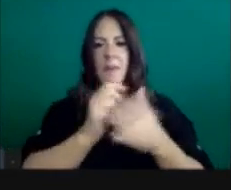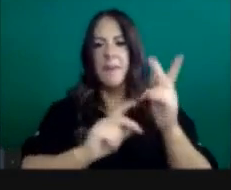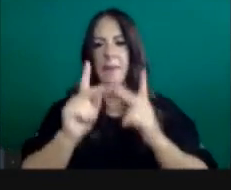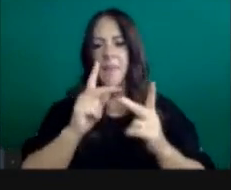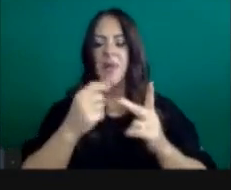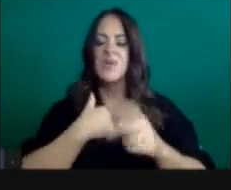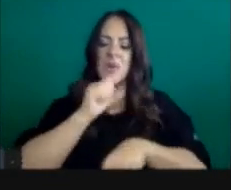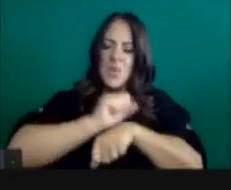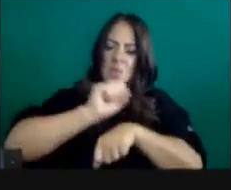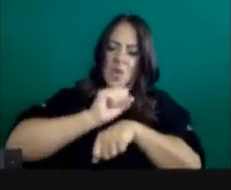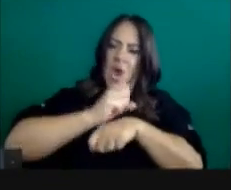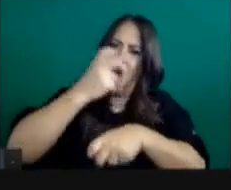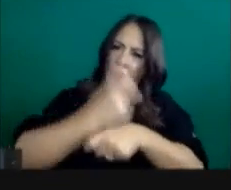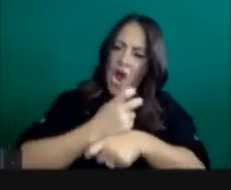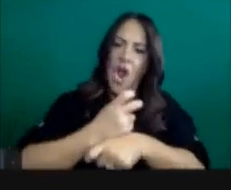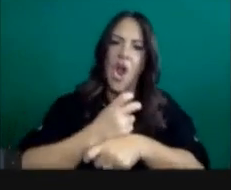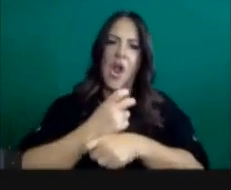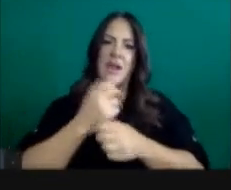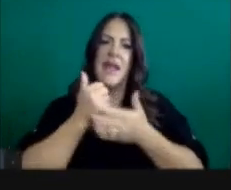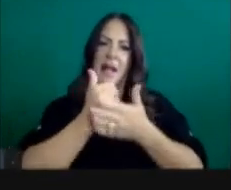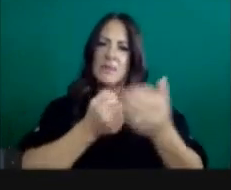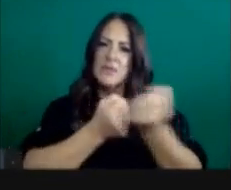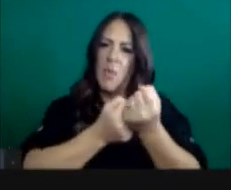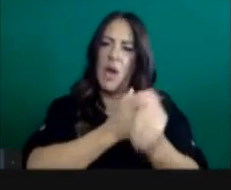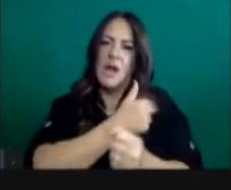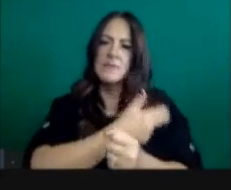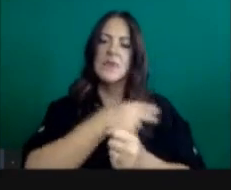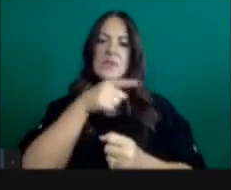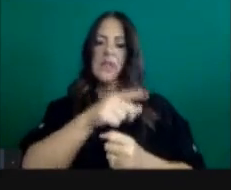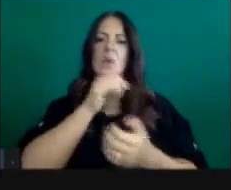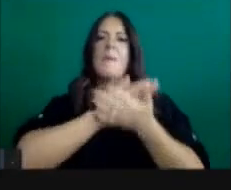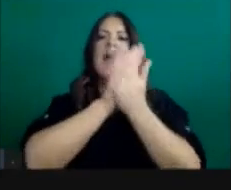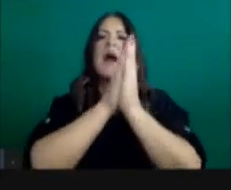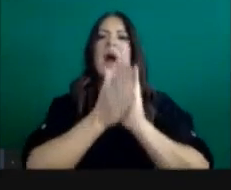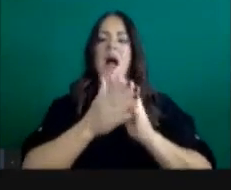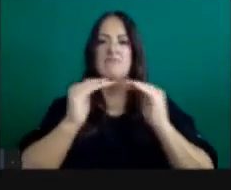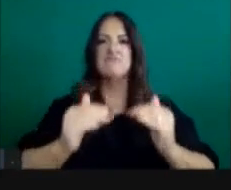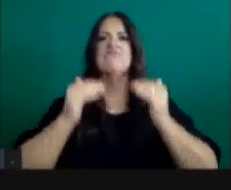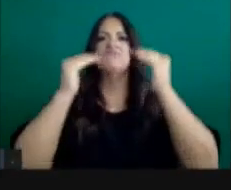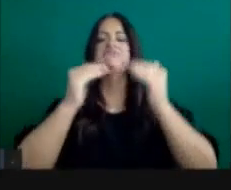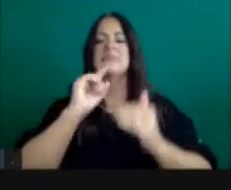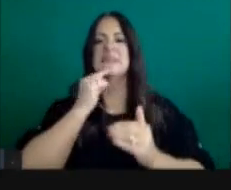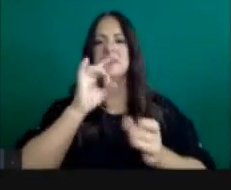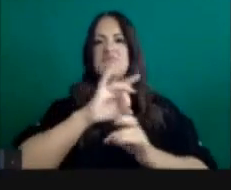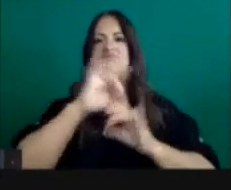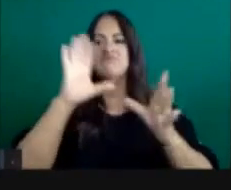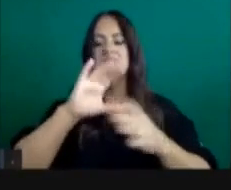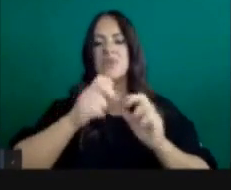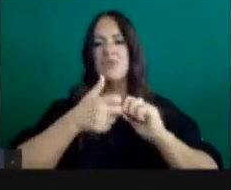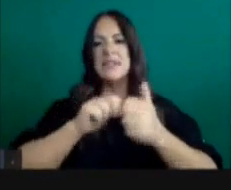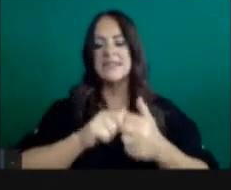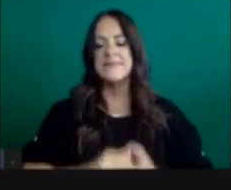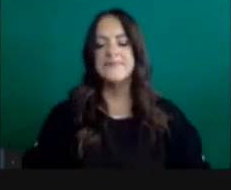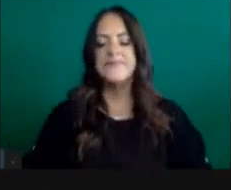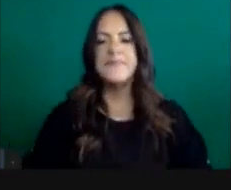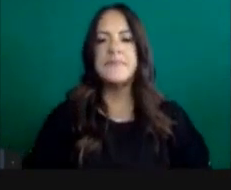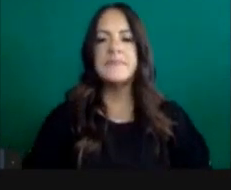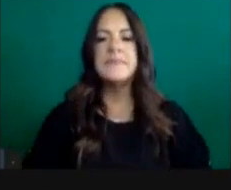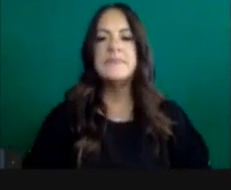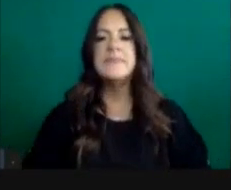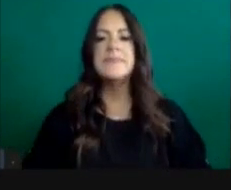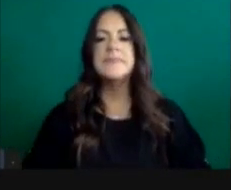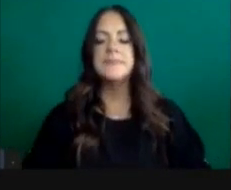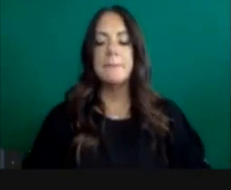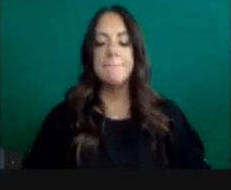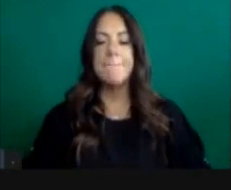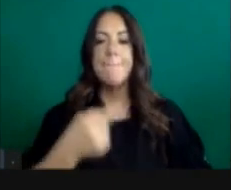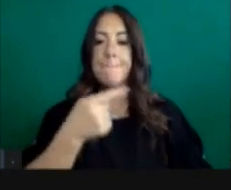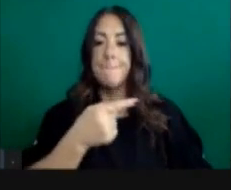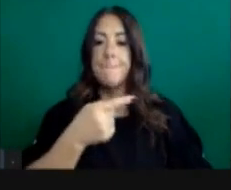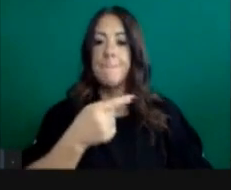FACILITY PROVIDING CARE TO COVID PATIENTS, WE ARE WORKING HARD TO MAKE SURE WE CAN KEEP THEM OUT OF CRISIS CARE AS LONG AND AS MUCH AS POSSIBLE.